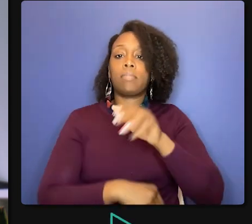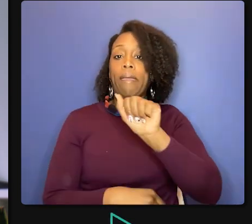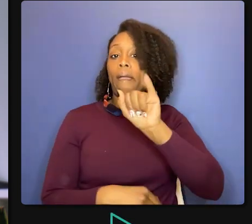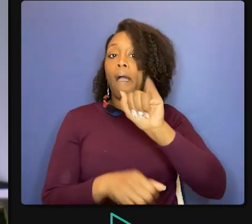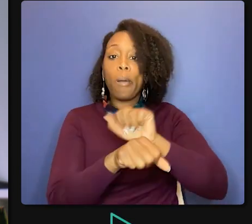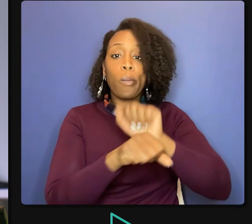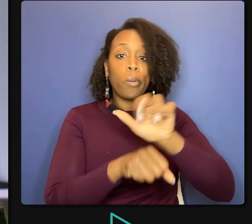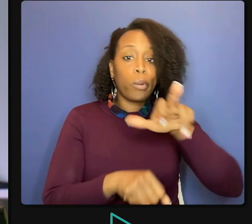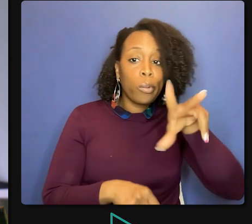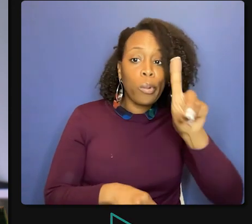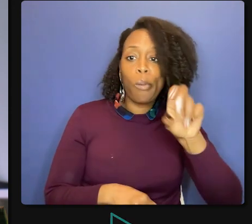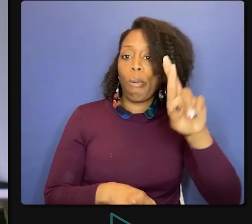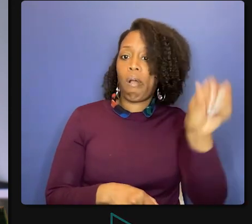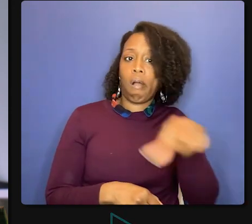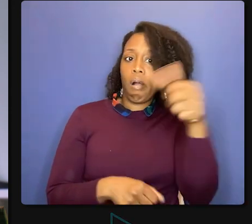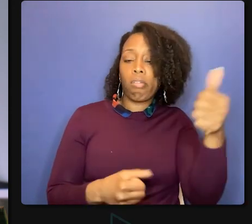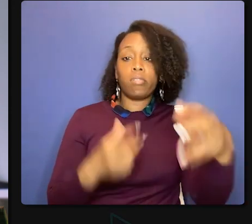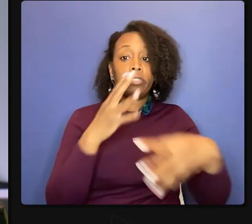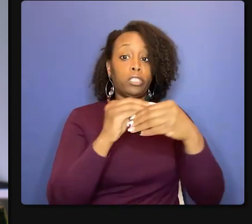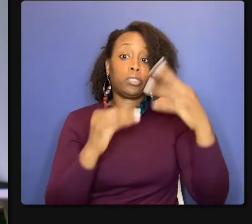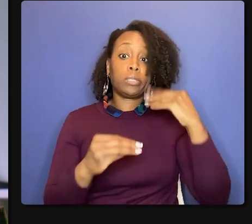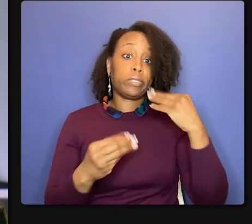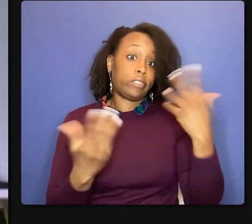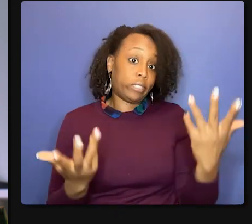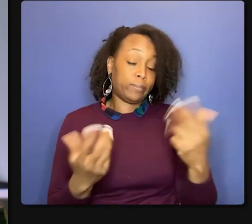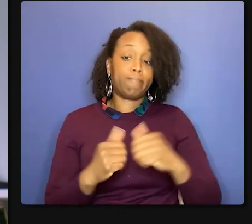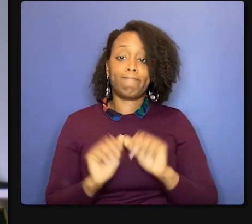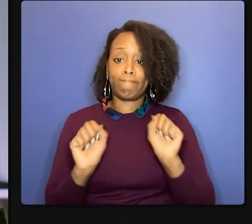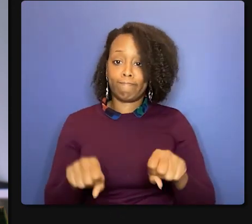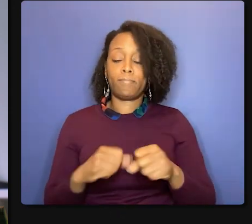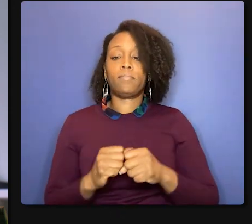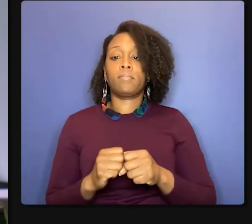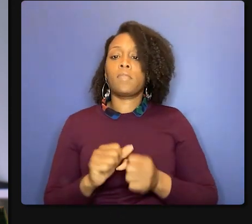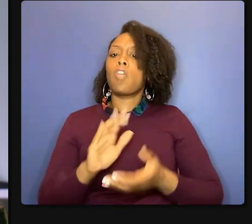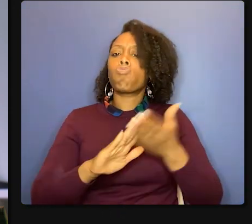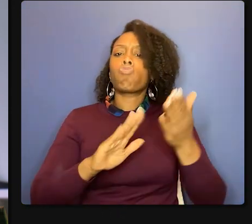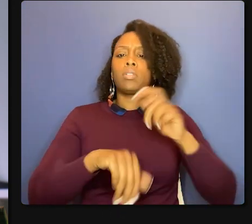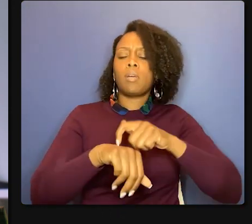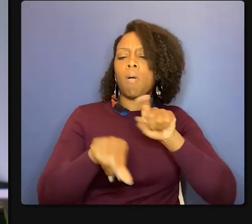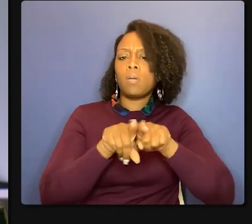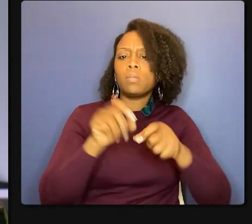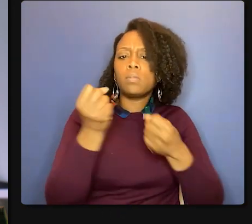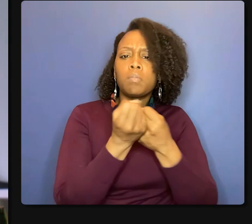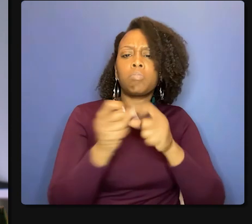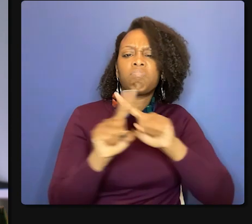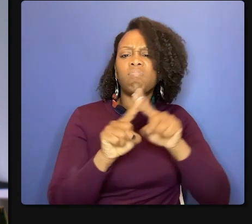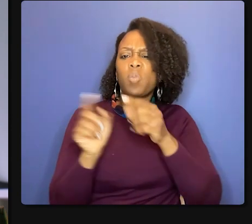AI workloads or anything, additional experiences, for example. Now the run time also supports ways